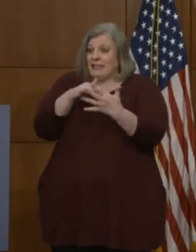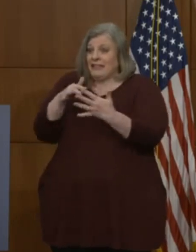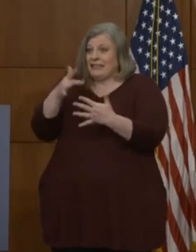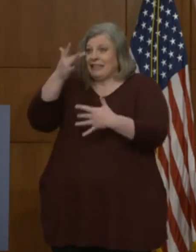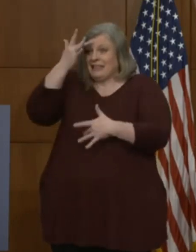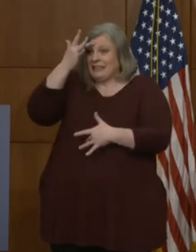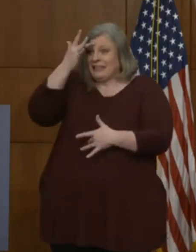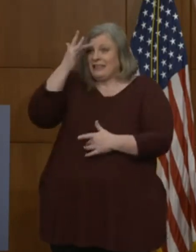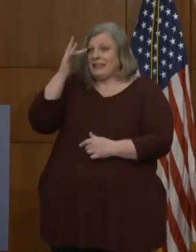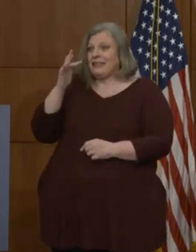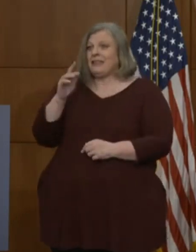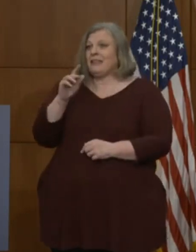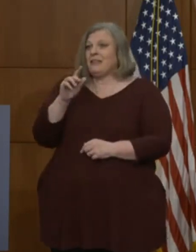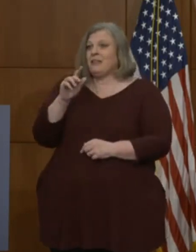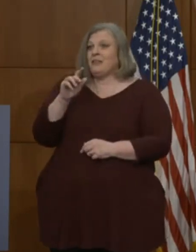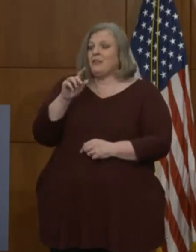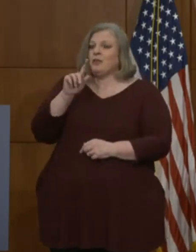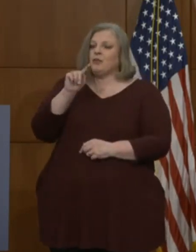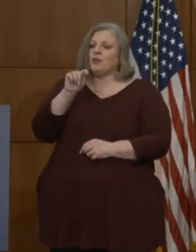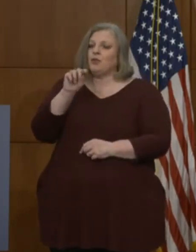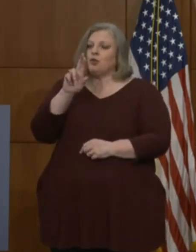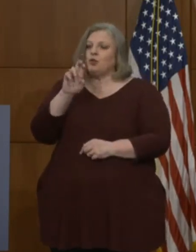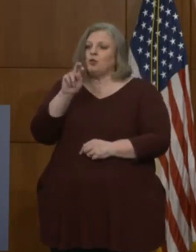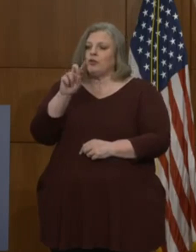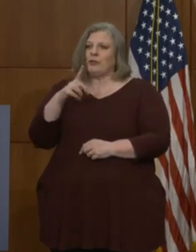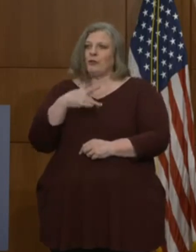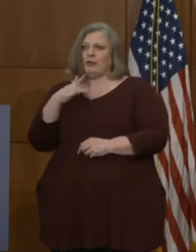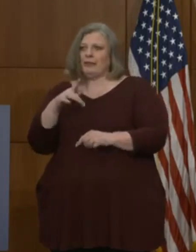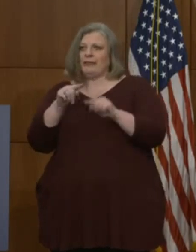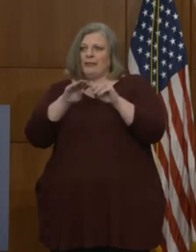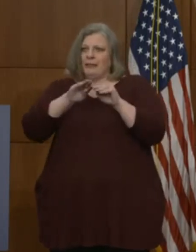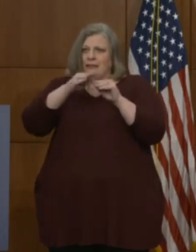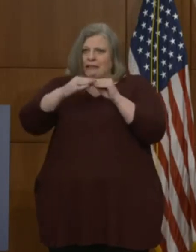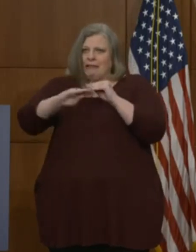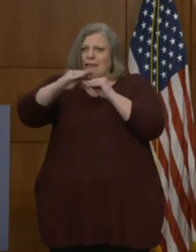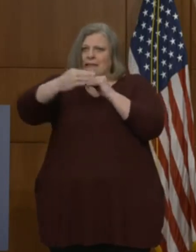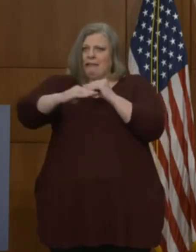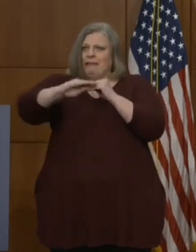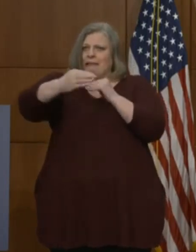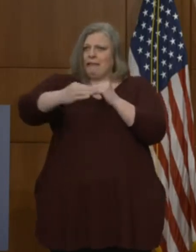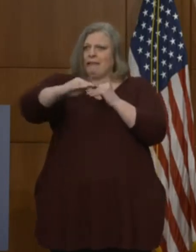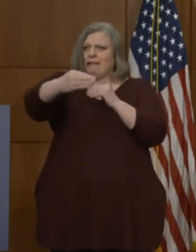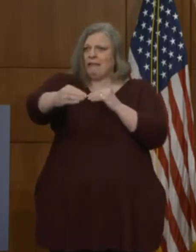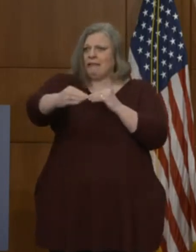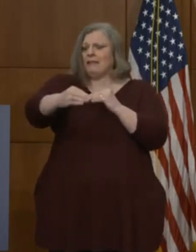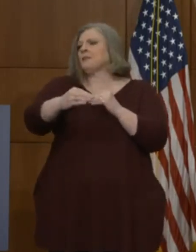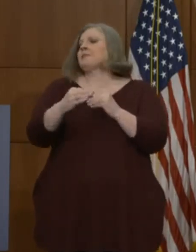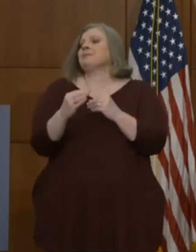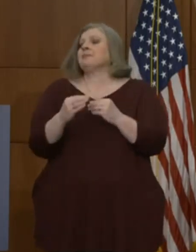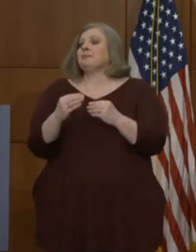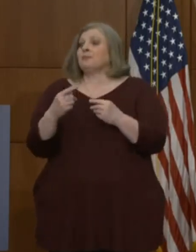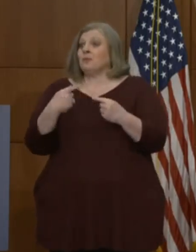THE KEY WORD IN EPIDEMIOLOGY AS TREND. SO I HOPE I THINK THAT TREND. SO I HOPE I THINK THAT WHAT WE’RE GETTING IS AS GOOD